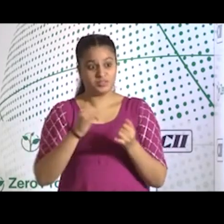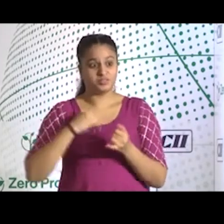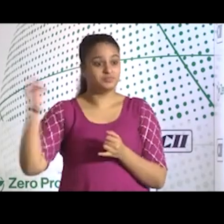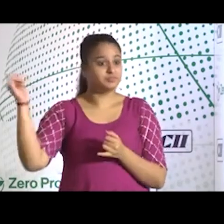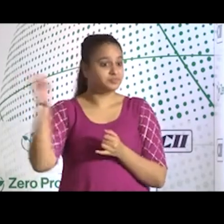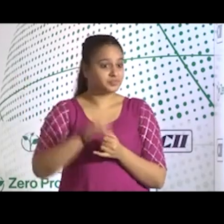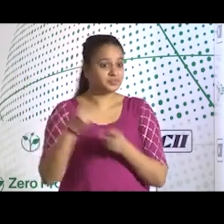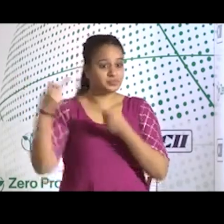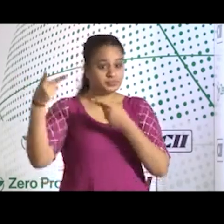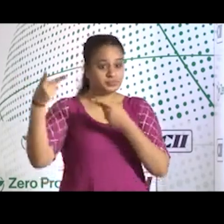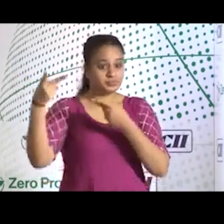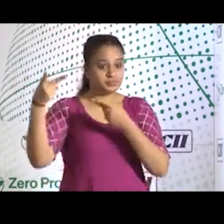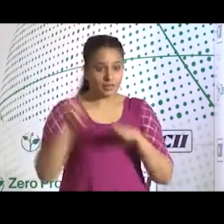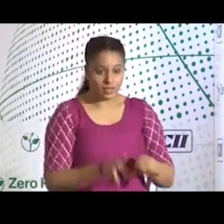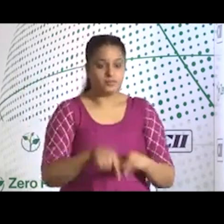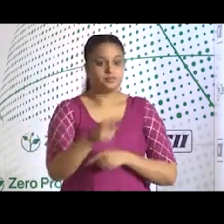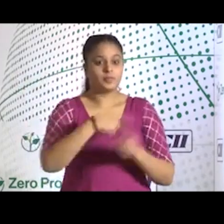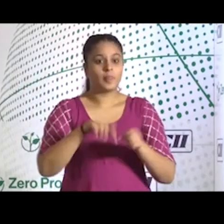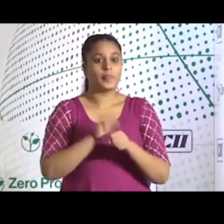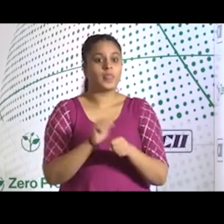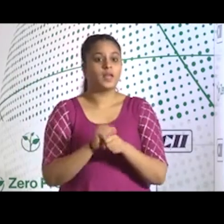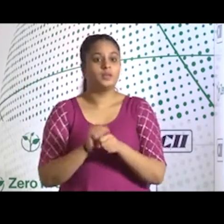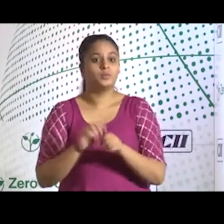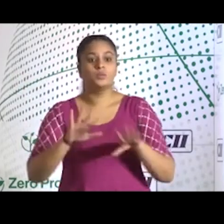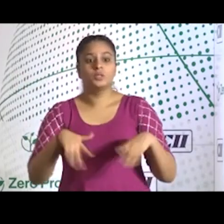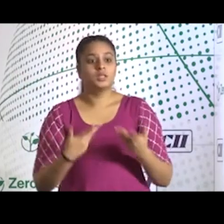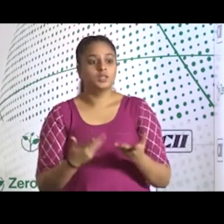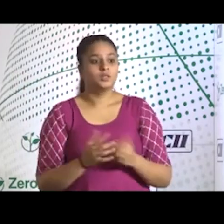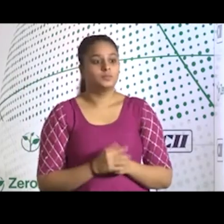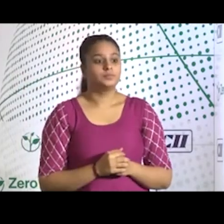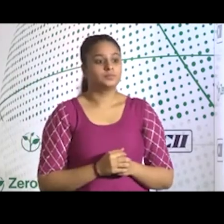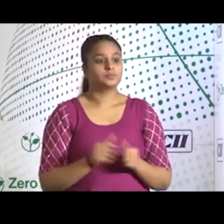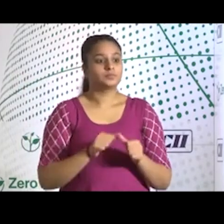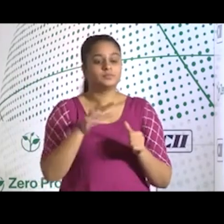to see how best he can work in this space of accessibility.